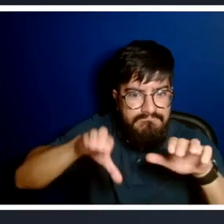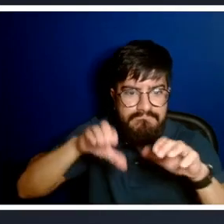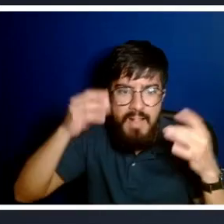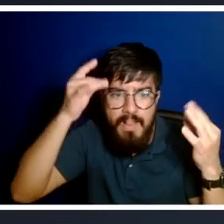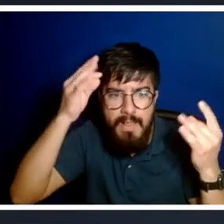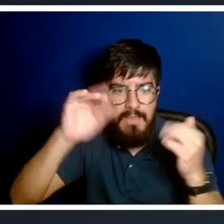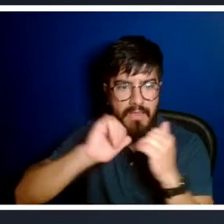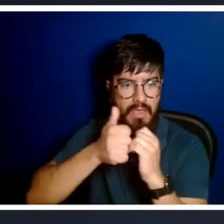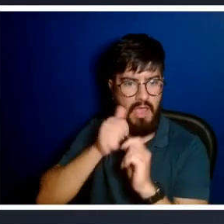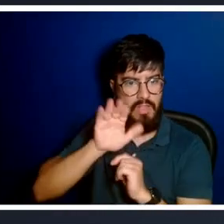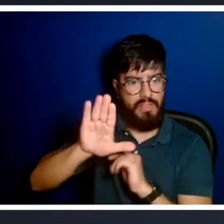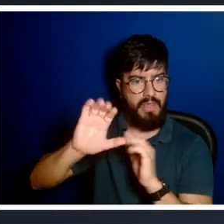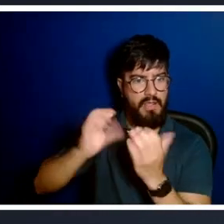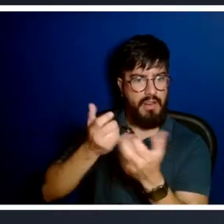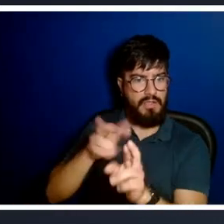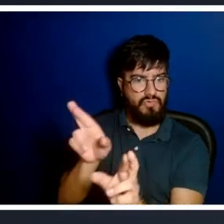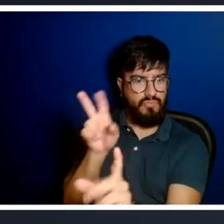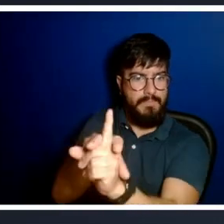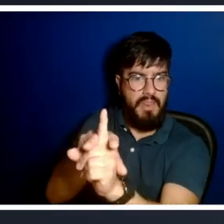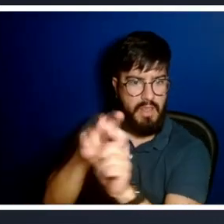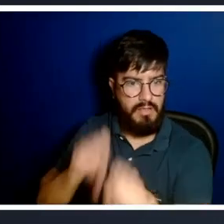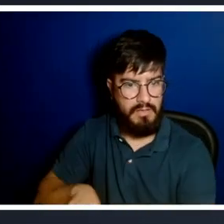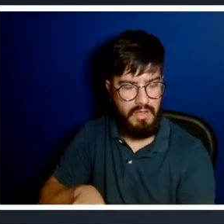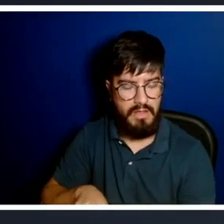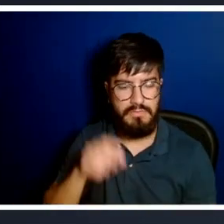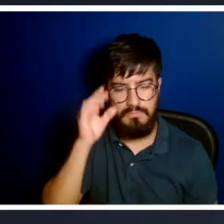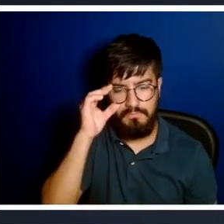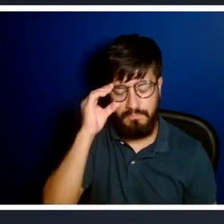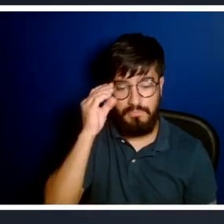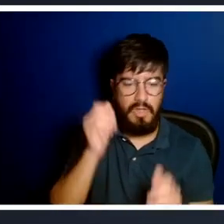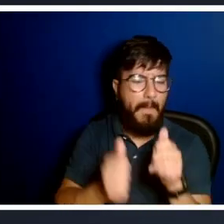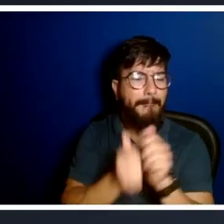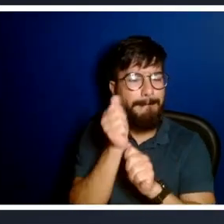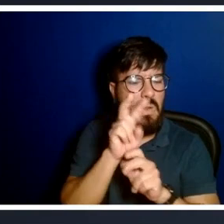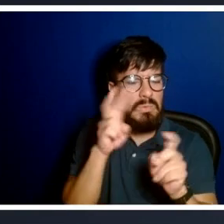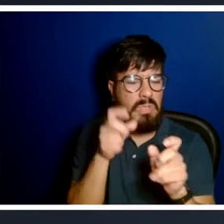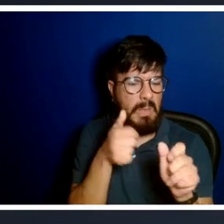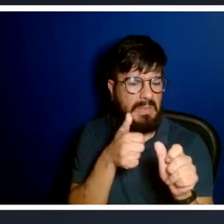that has to do with science. But we also had a teacher -- one of the teachers in the waders in